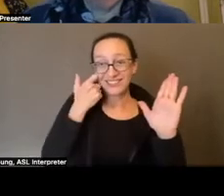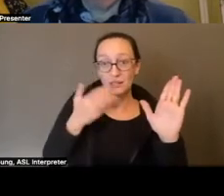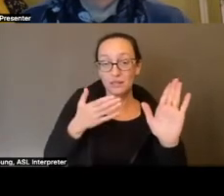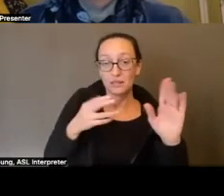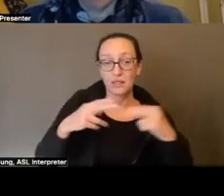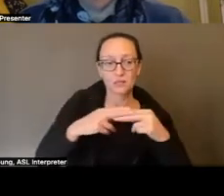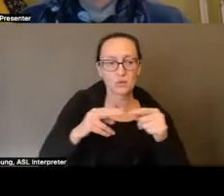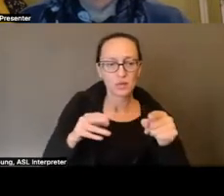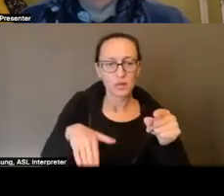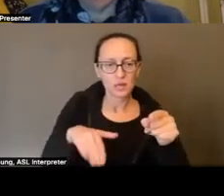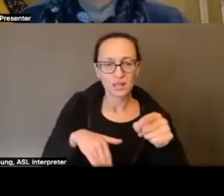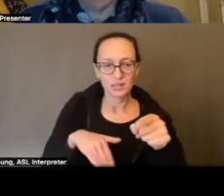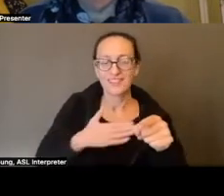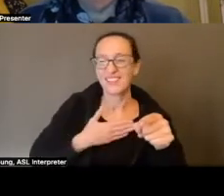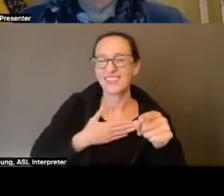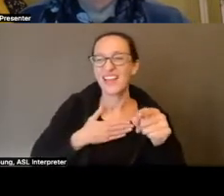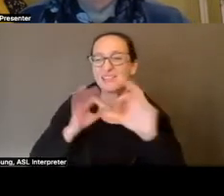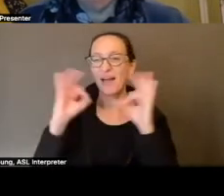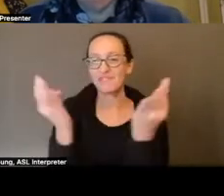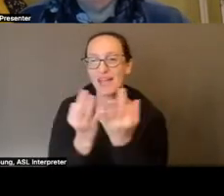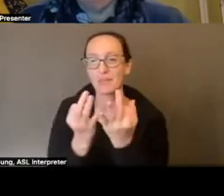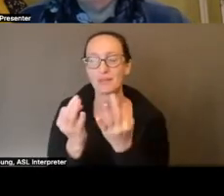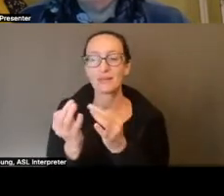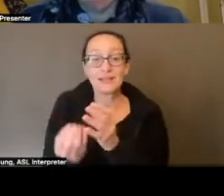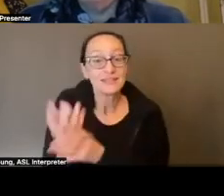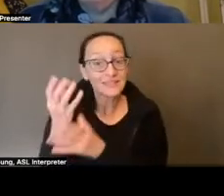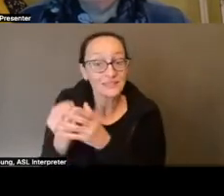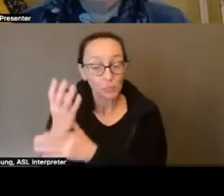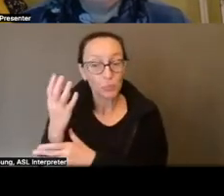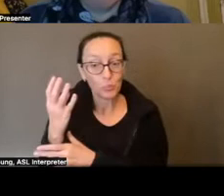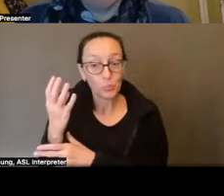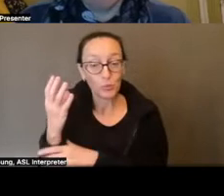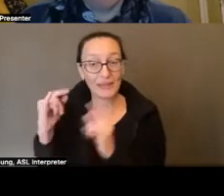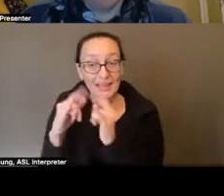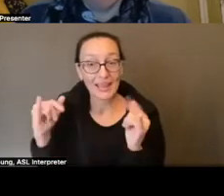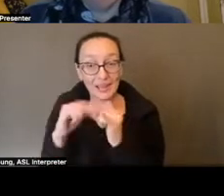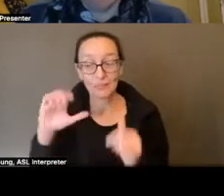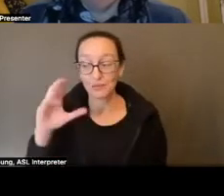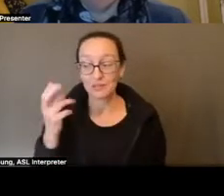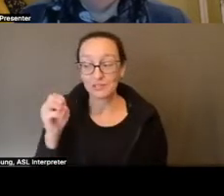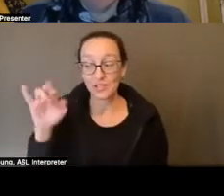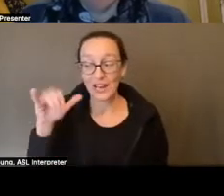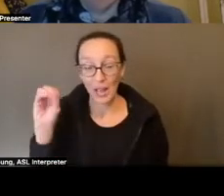that is my family at Spring Camp Cheerio in the very late 1980s.